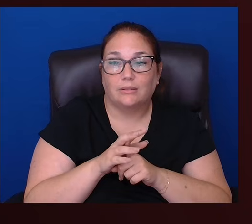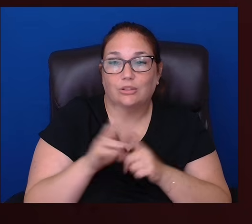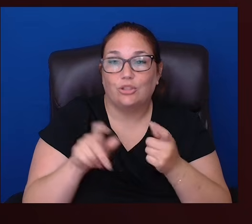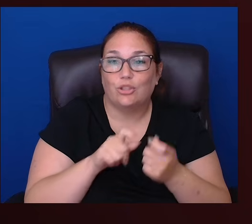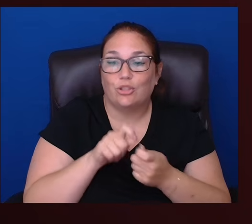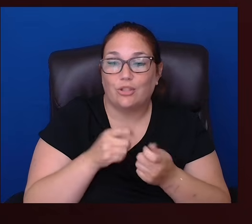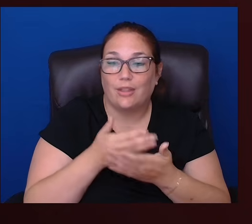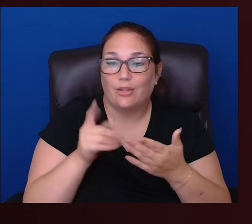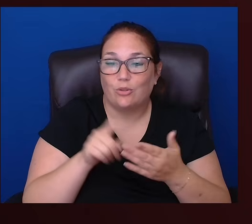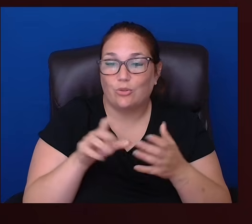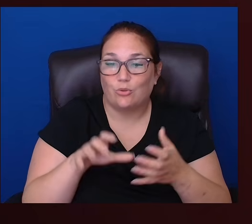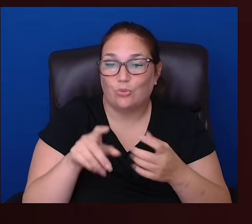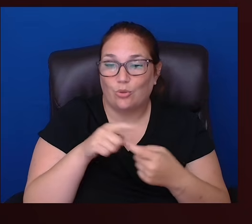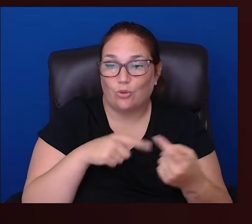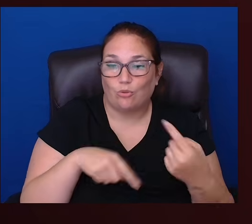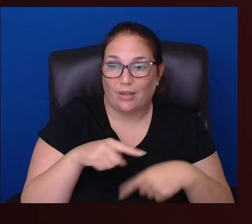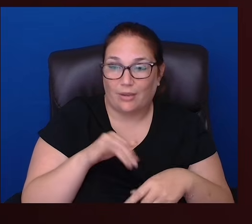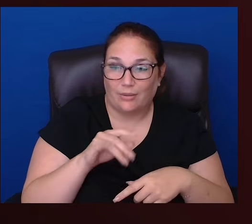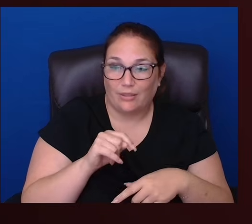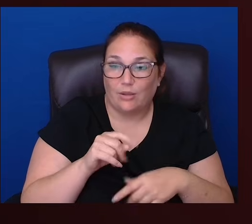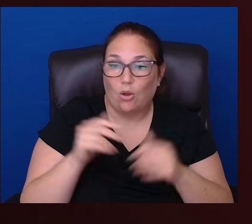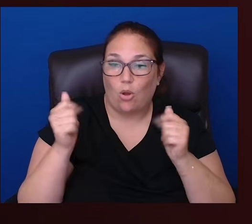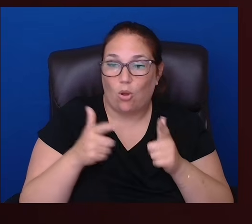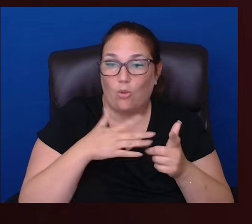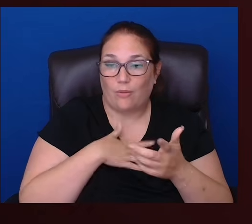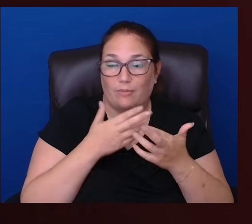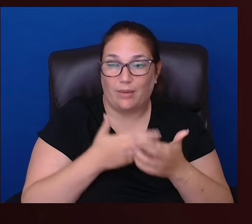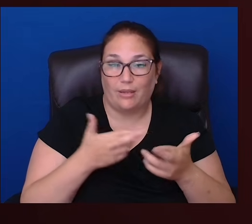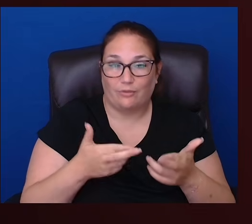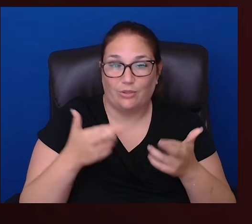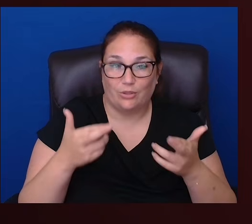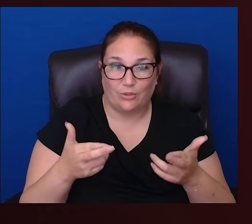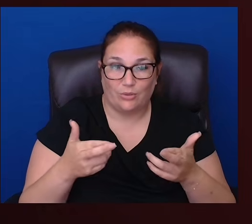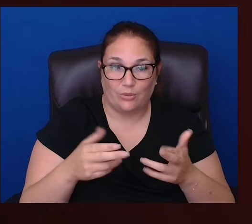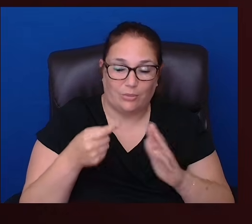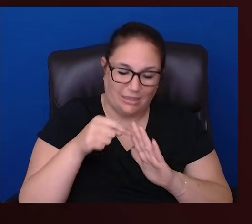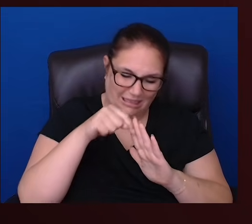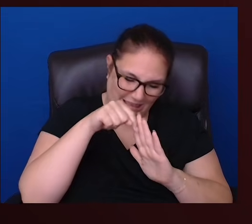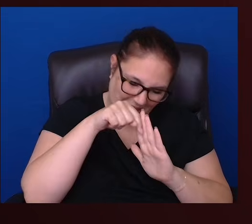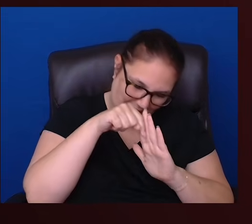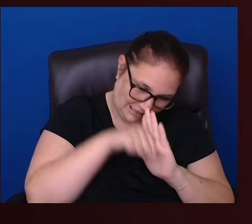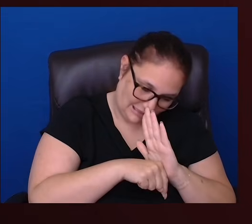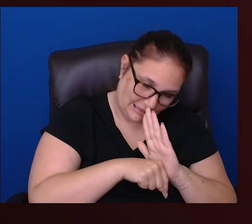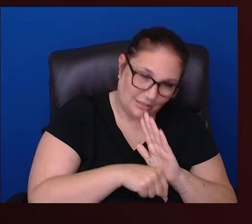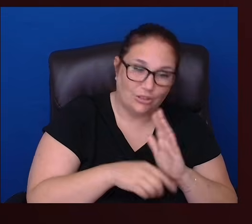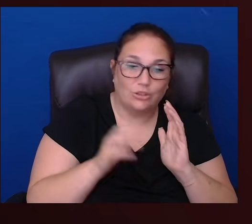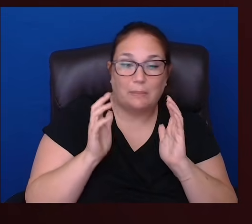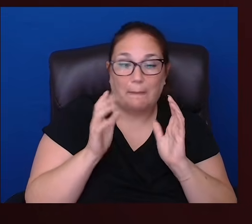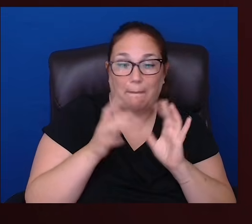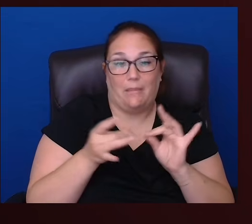but here's all of my resources. And when I drill into this chat messages, you can see all of the steps that